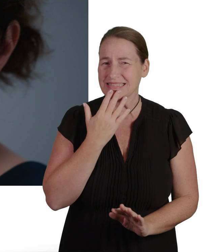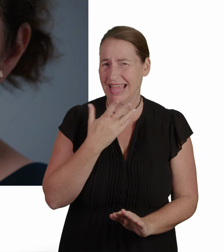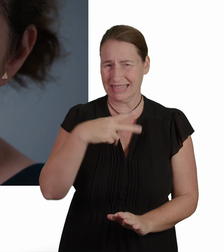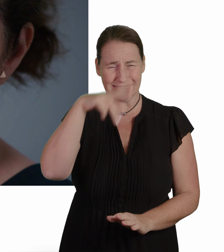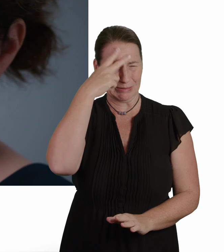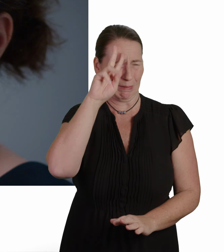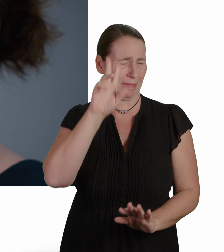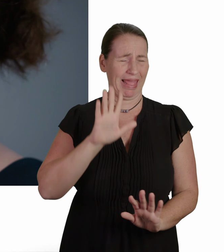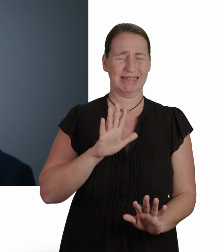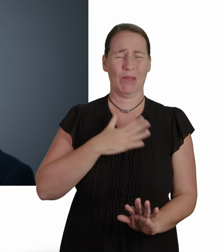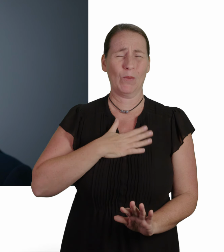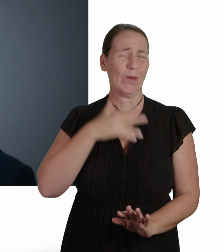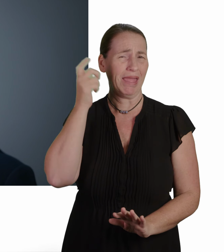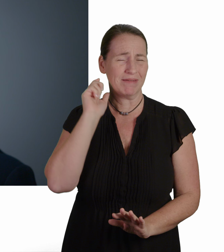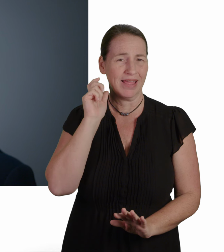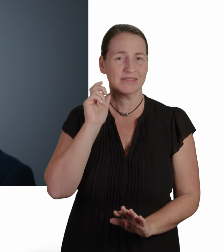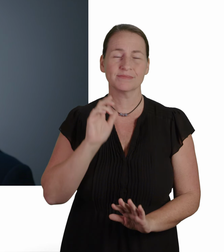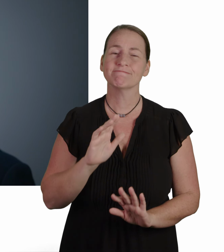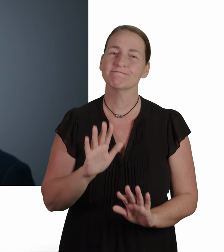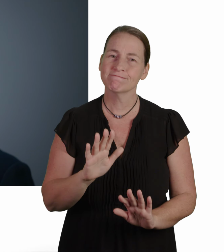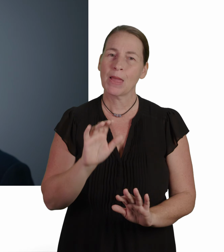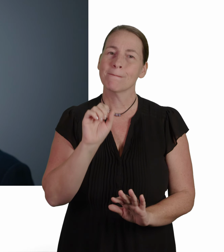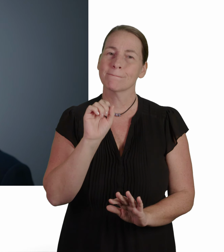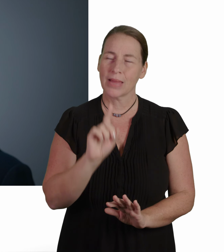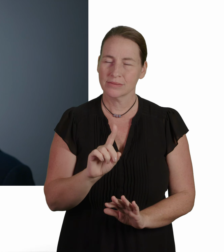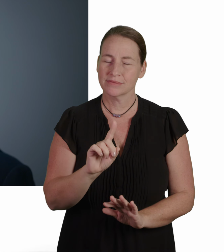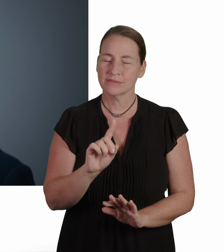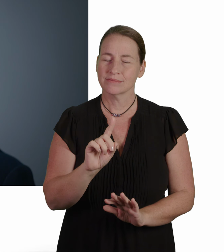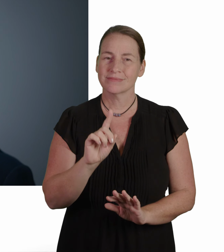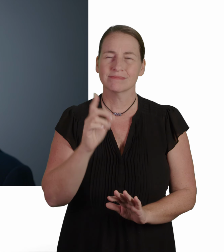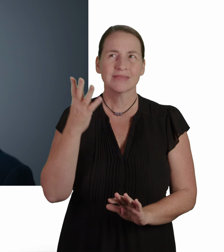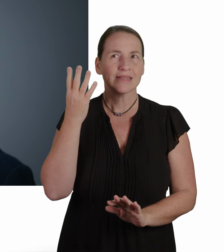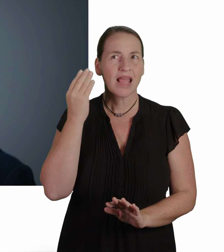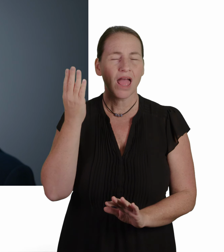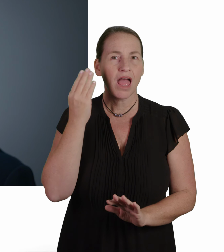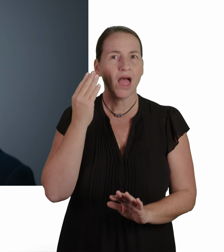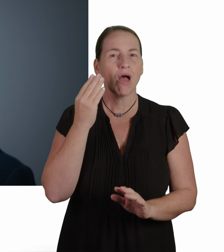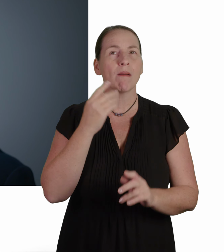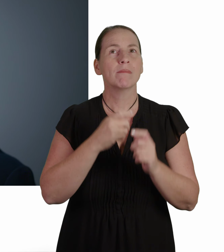preferred my hearing aid.” But what happens is that sound changes over time.